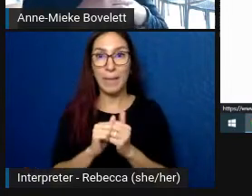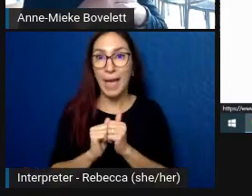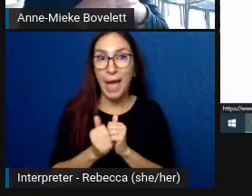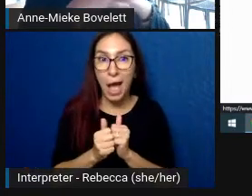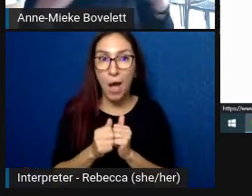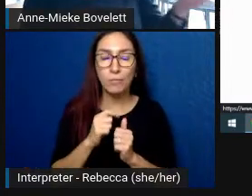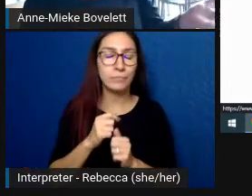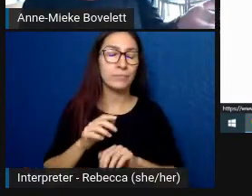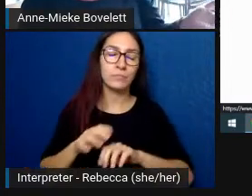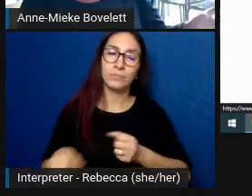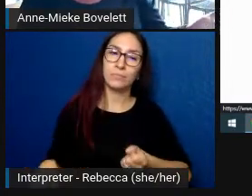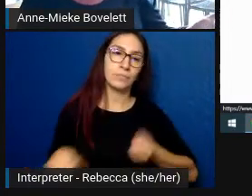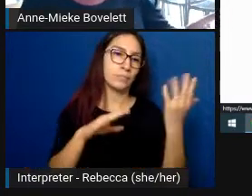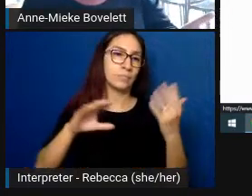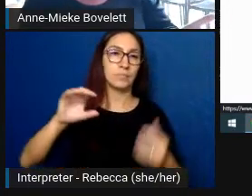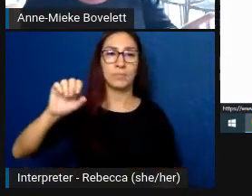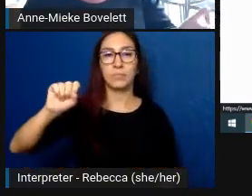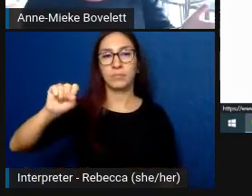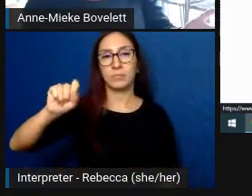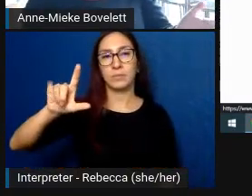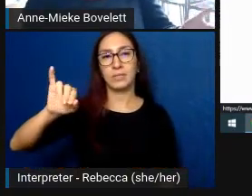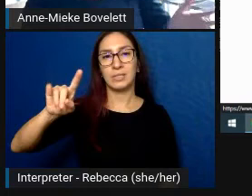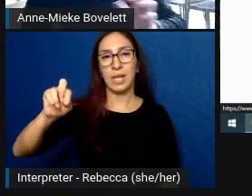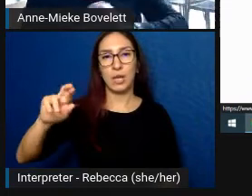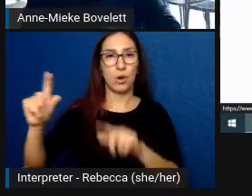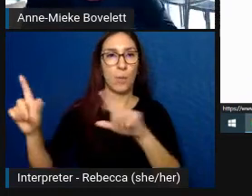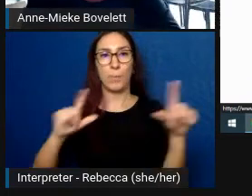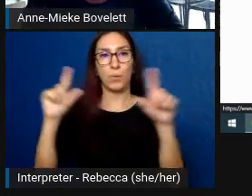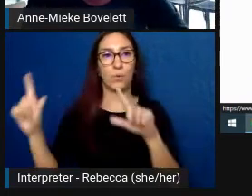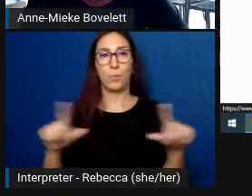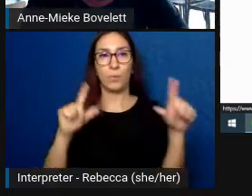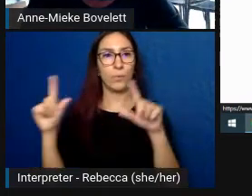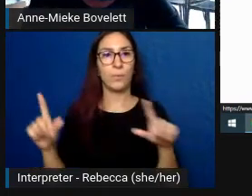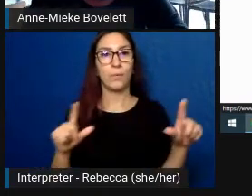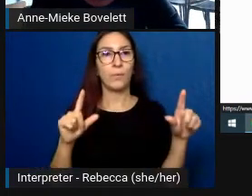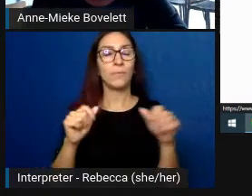Not using autoplay could be a possible solution.